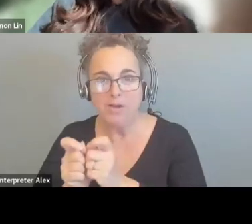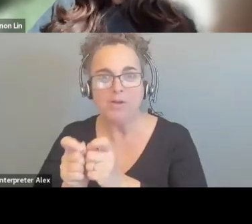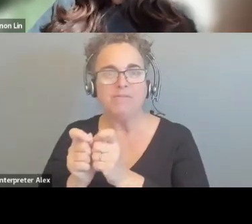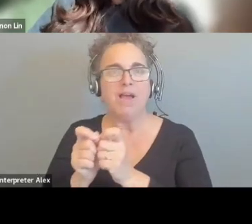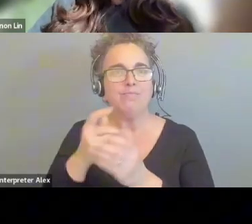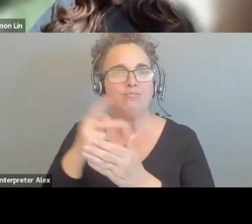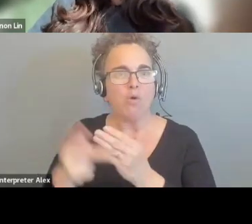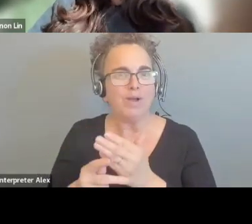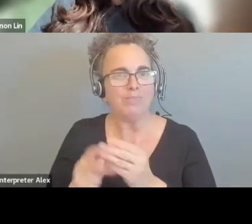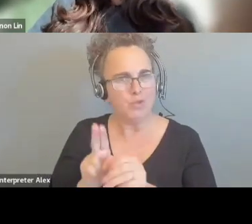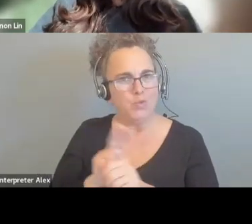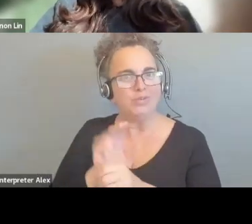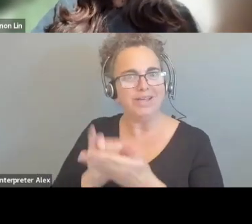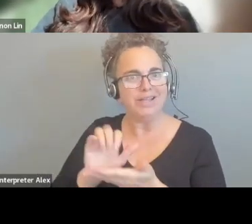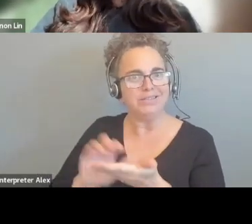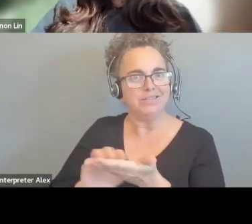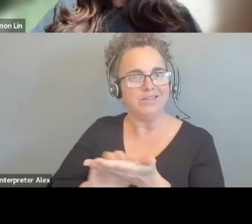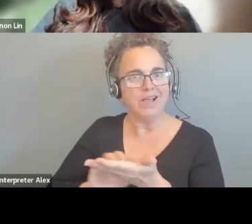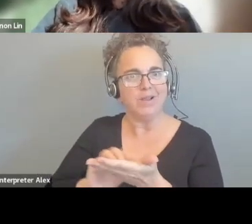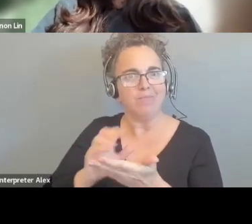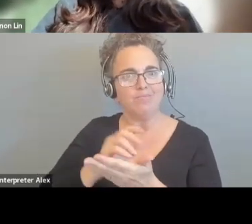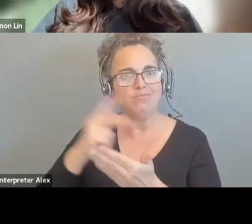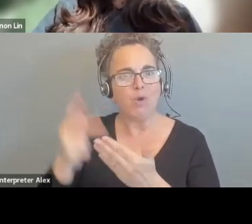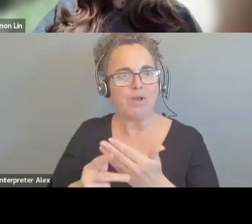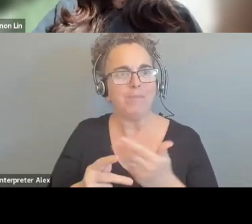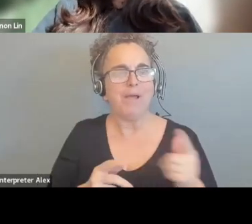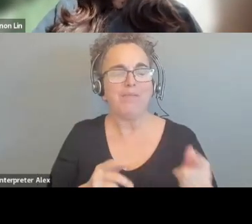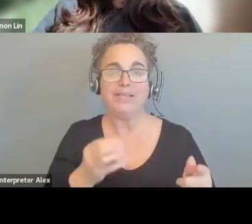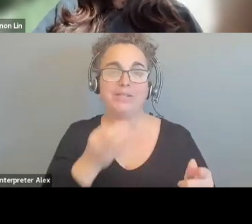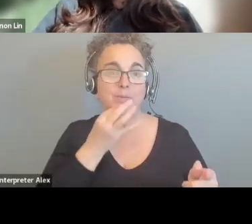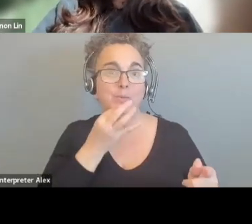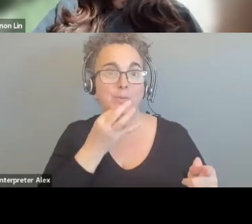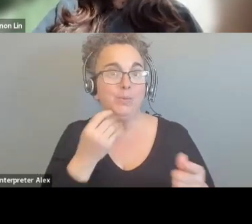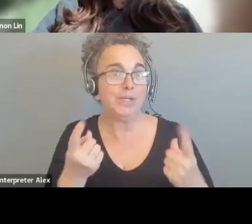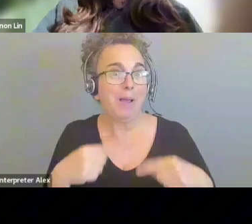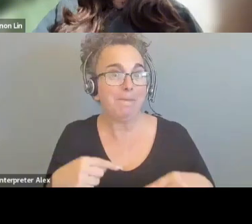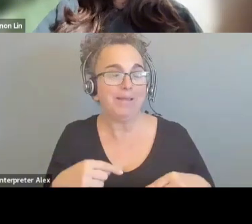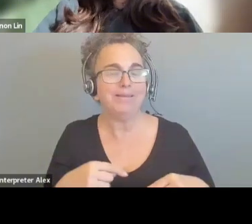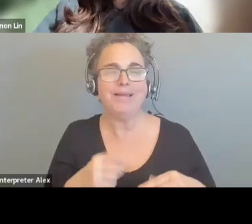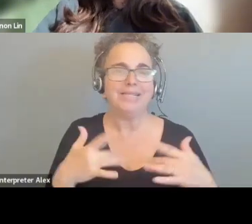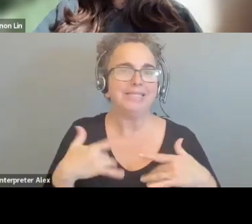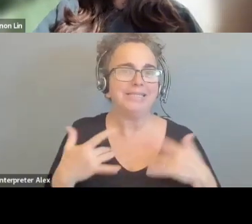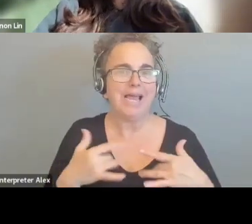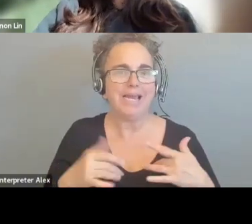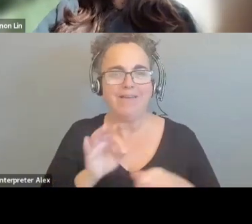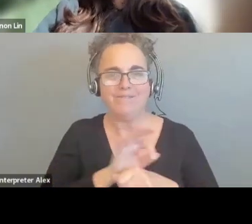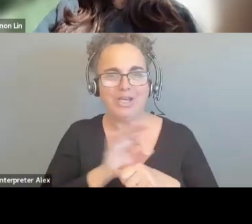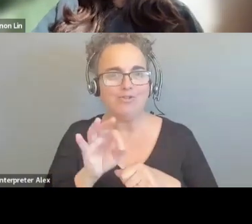And then finally this is our coming soon page where we share some exciting features and developments that are coming up in the future.